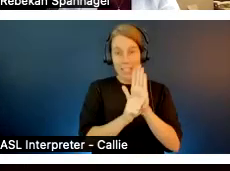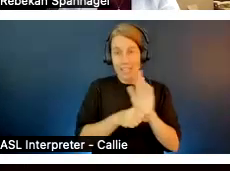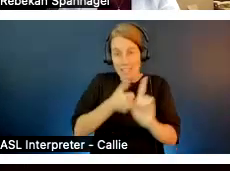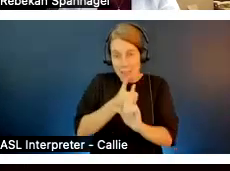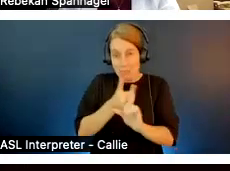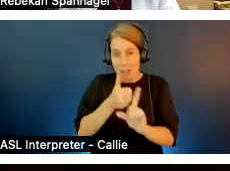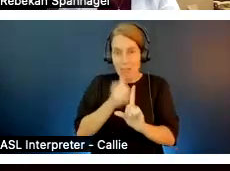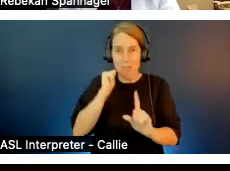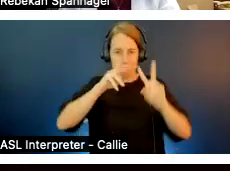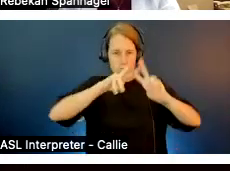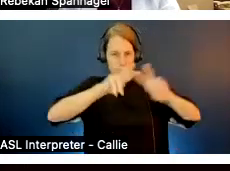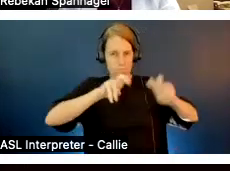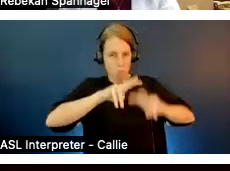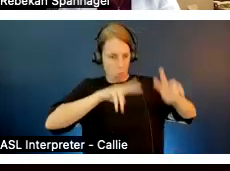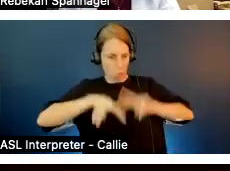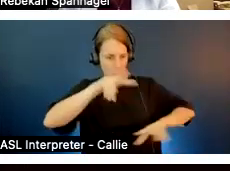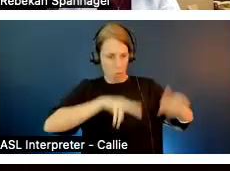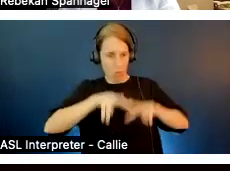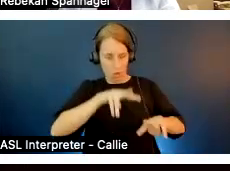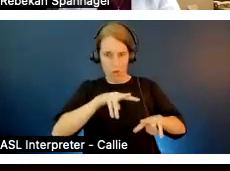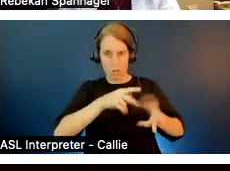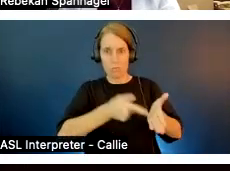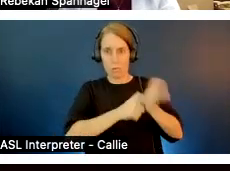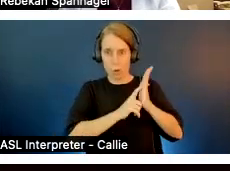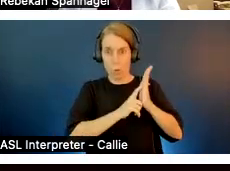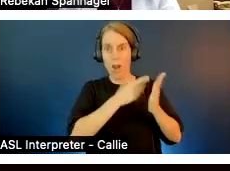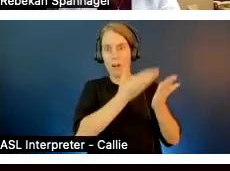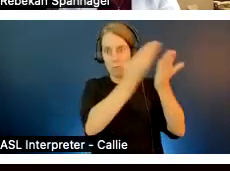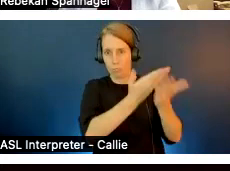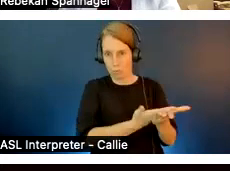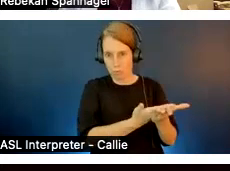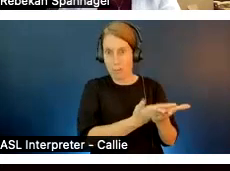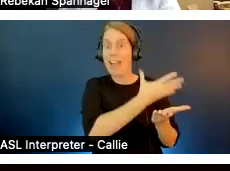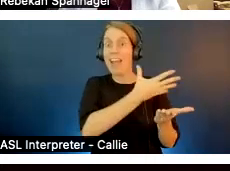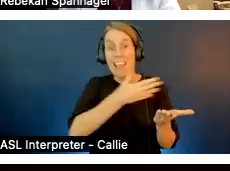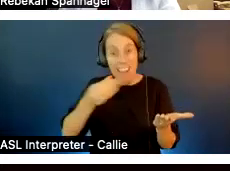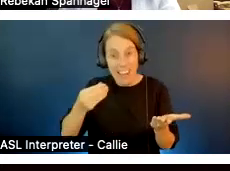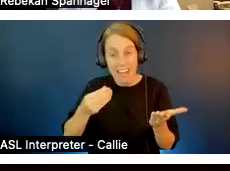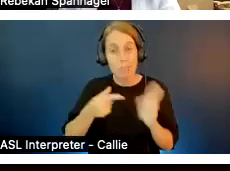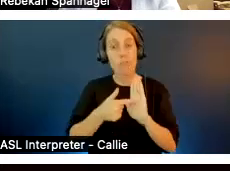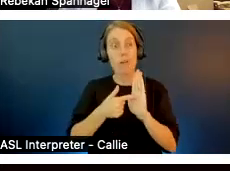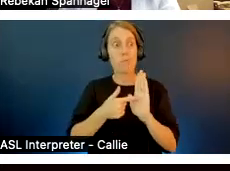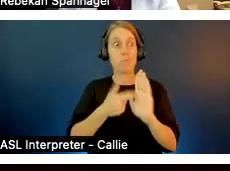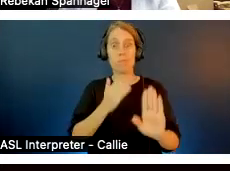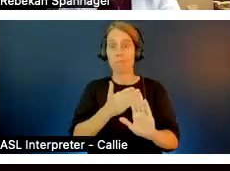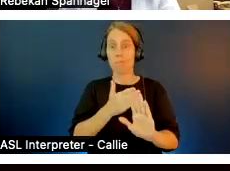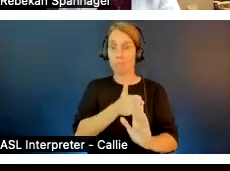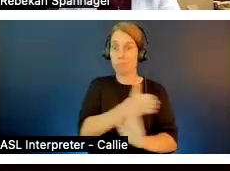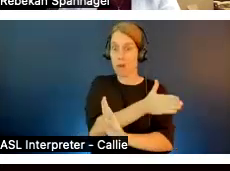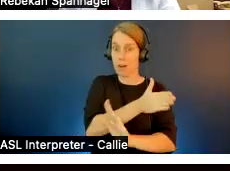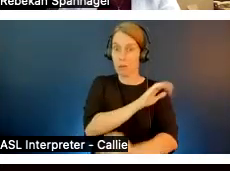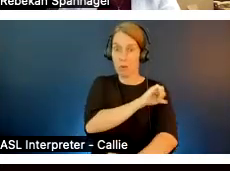as asking for prior authorization before you go and agree to buy a new wheelchair or another high